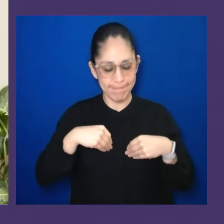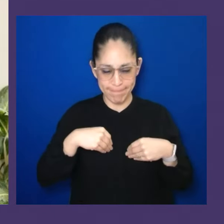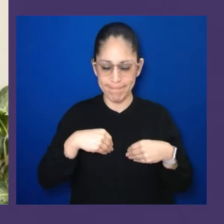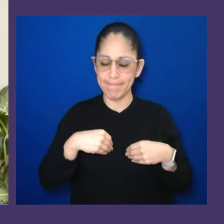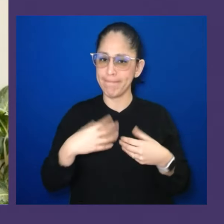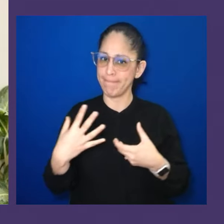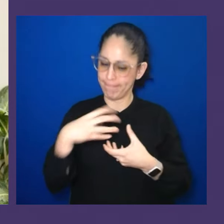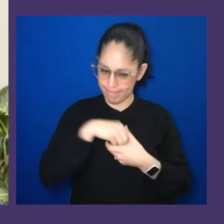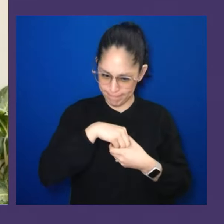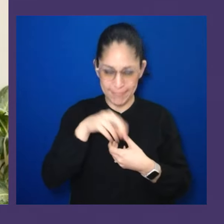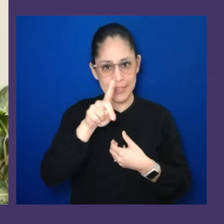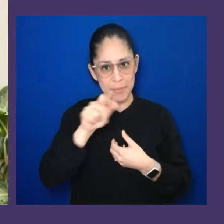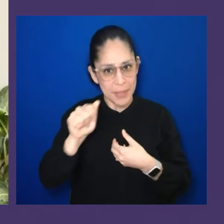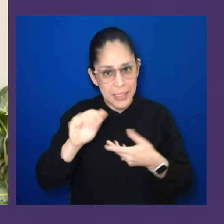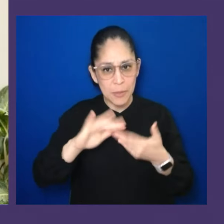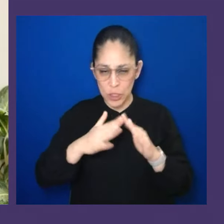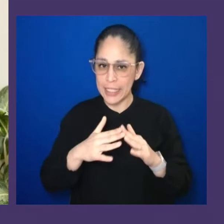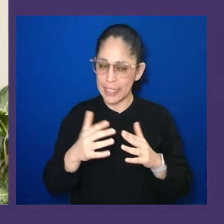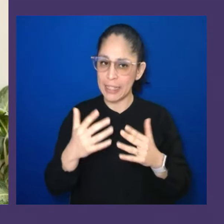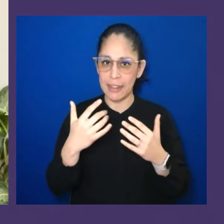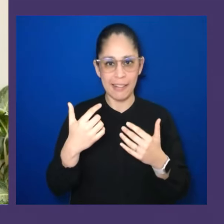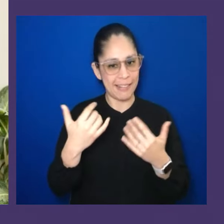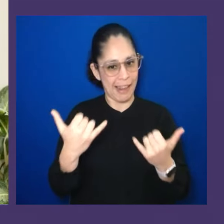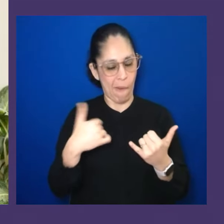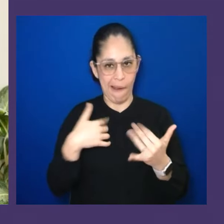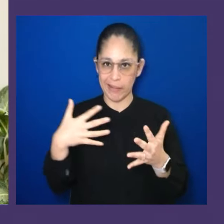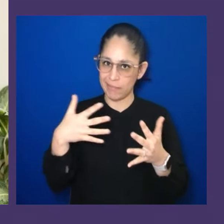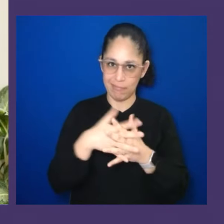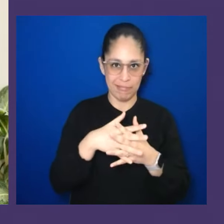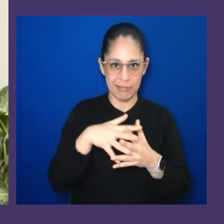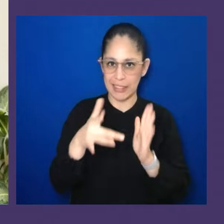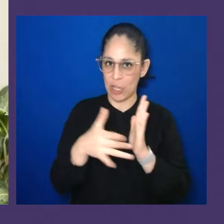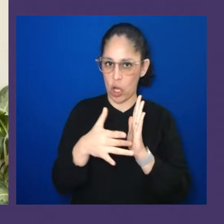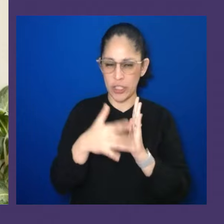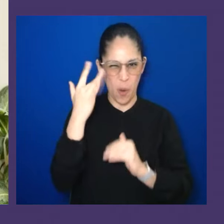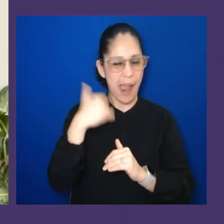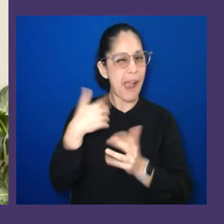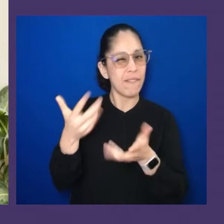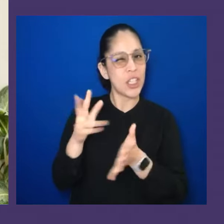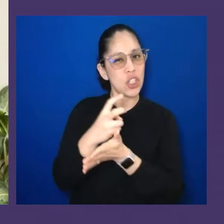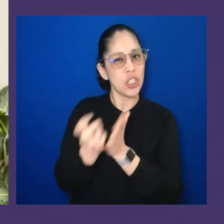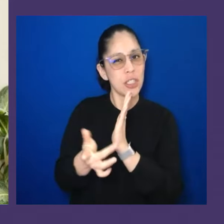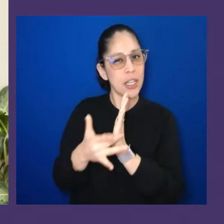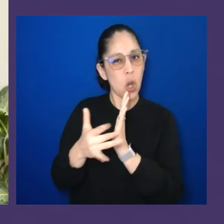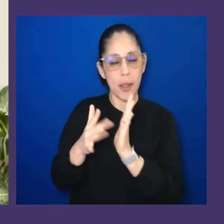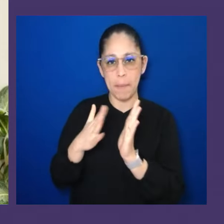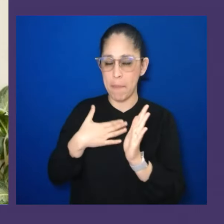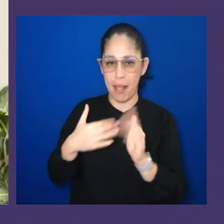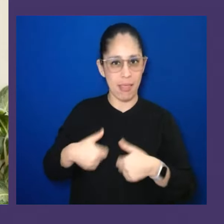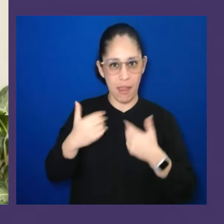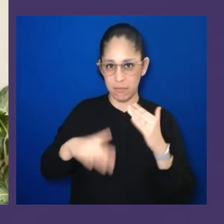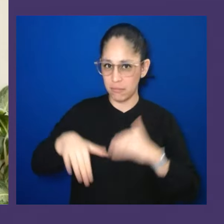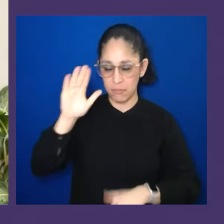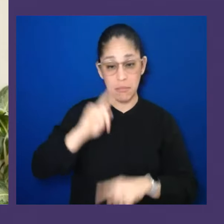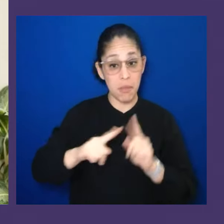I've been a really tech guy all my life. The first thing that I got on myself was a head mouse,